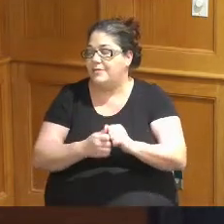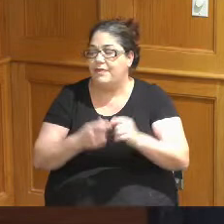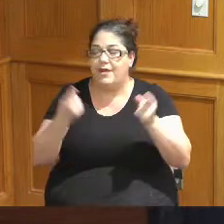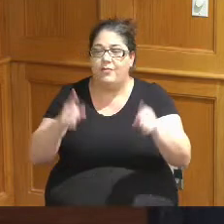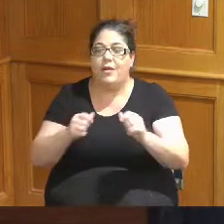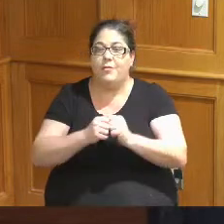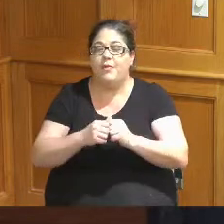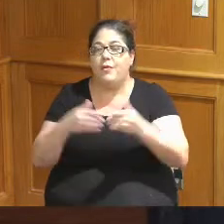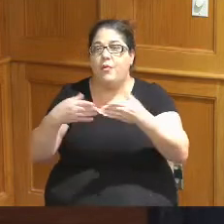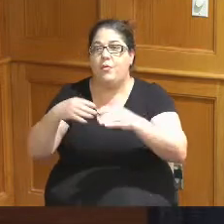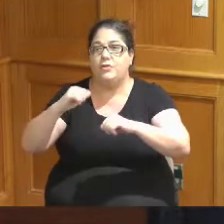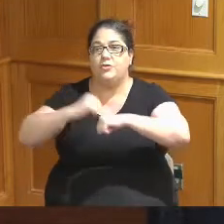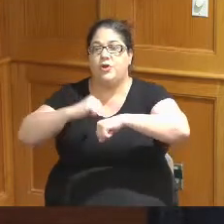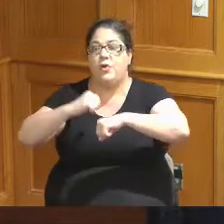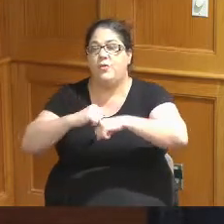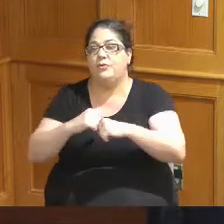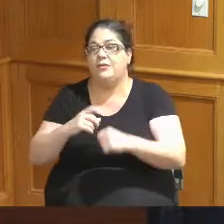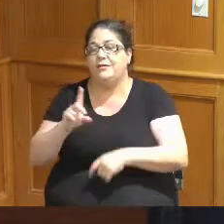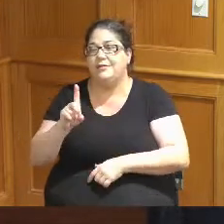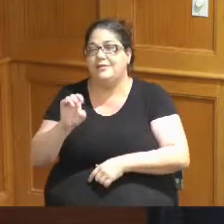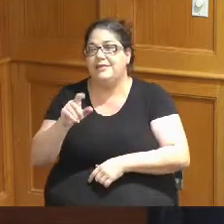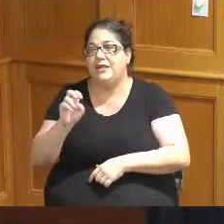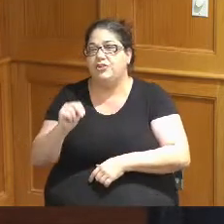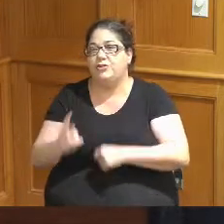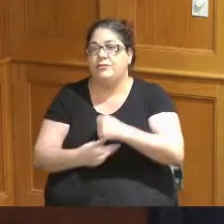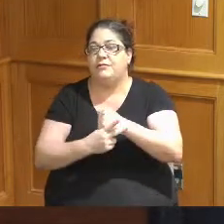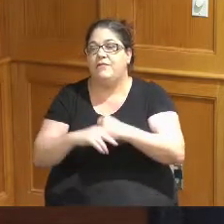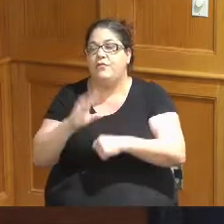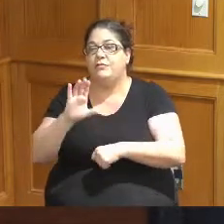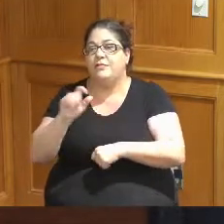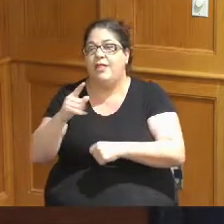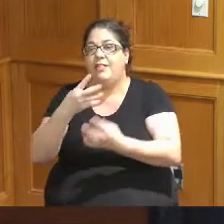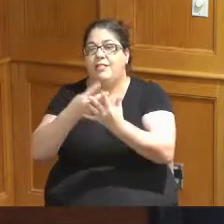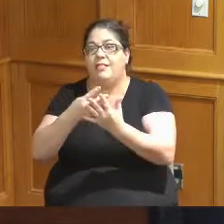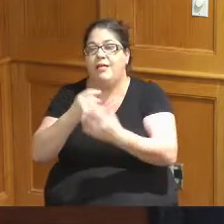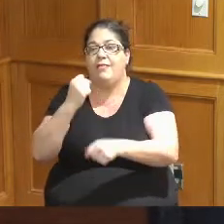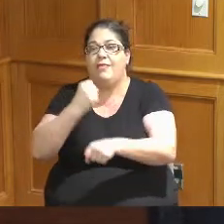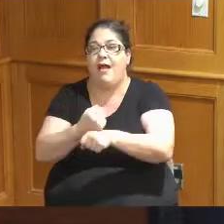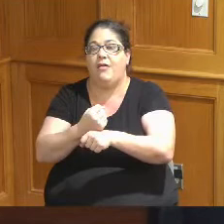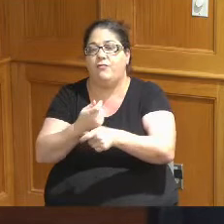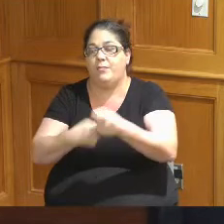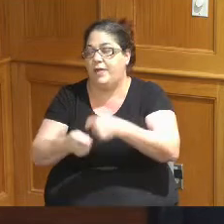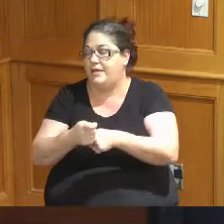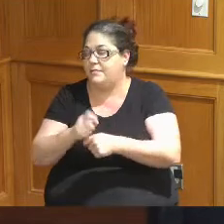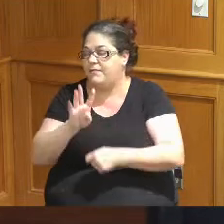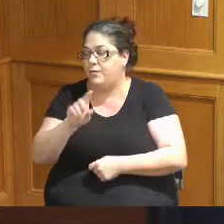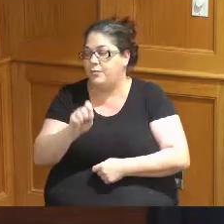Cornerstone detention for the Justice Center cell door lock replacement for port for 4.209 million